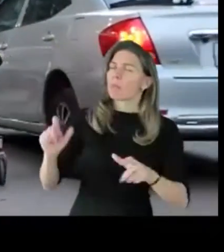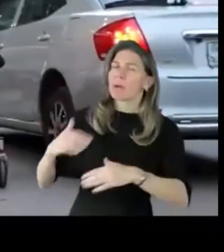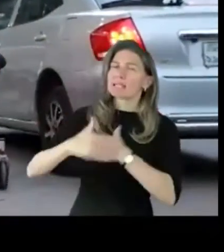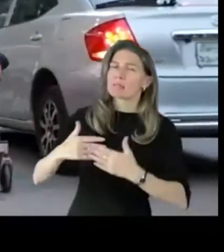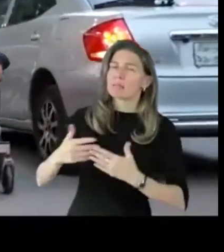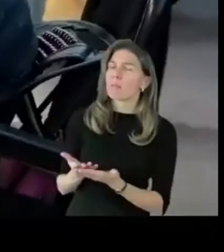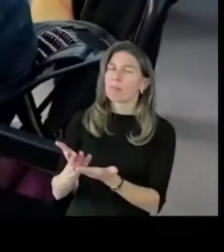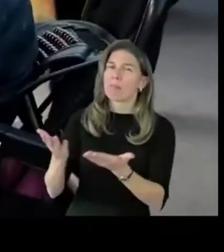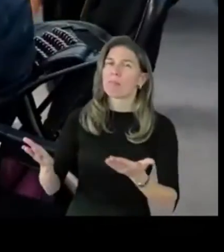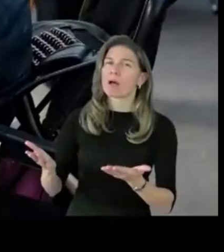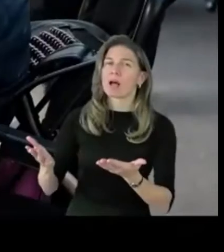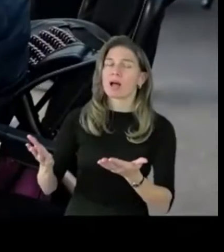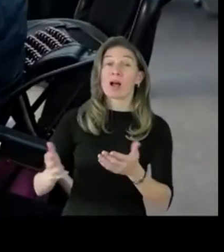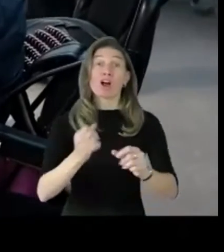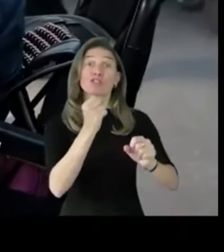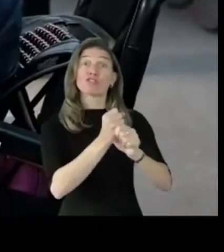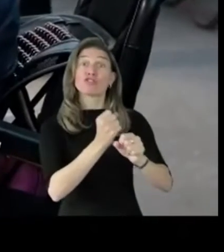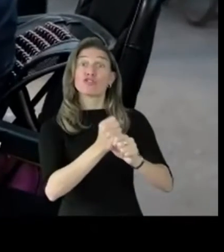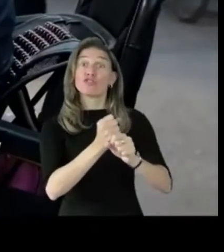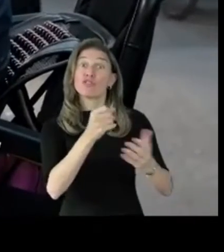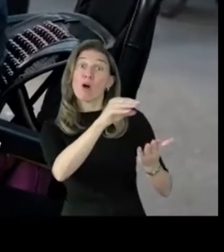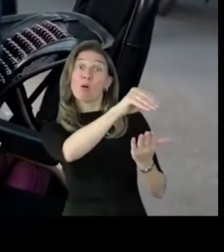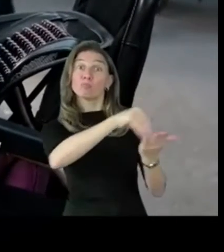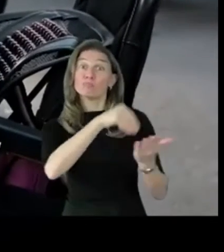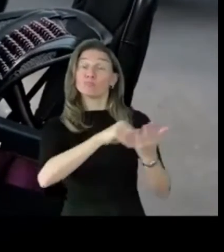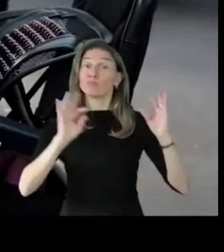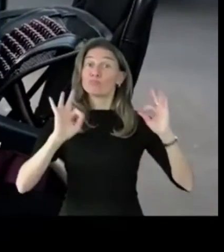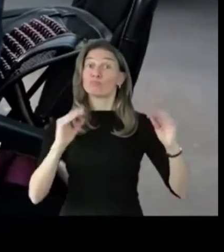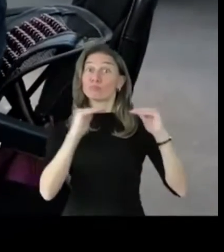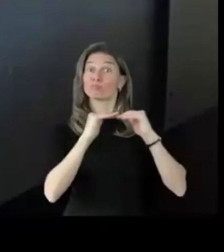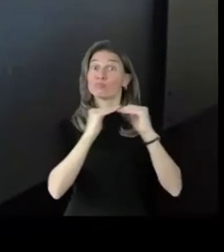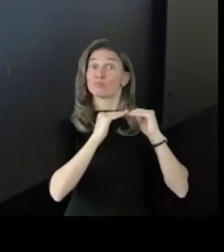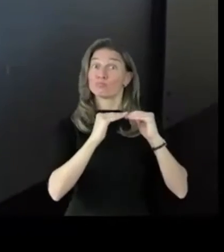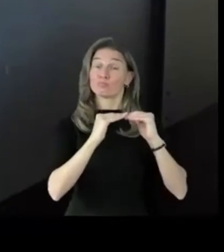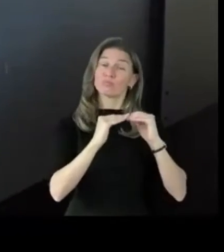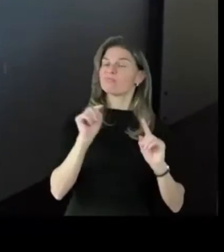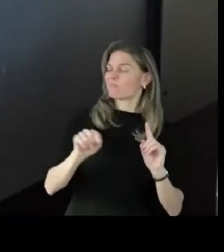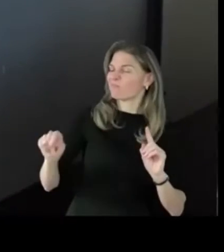Persons with disabilities aren't offered a fair pay in the workplace in some places.